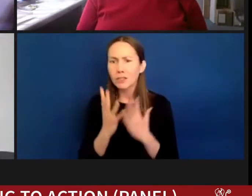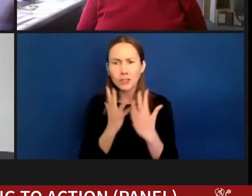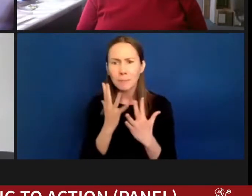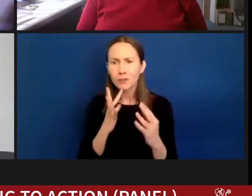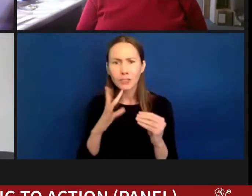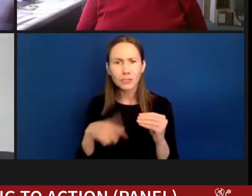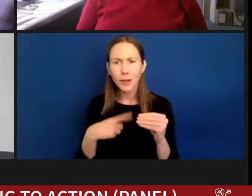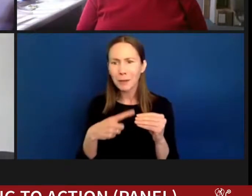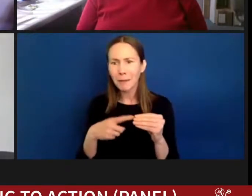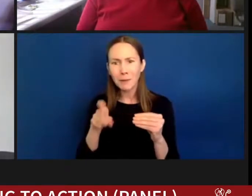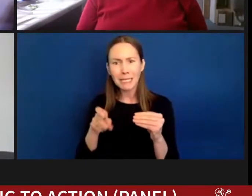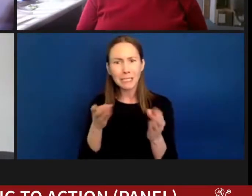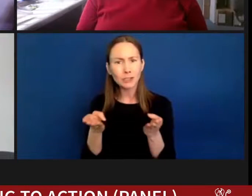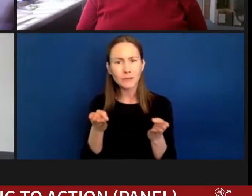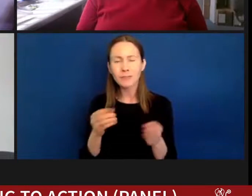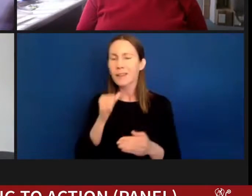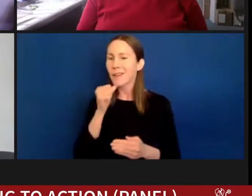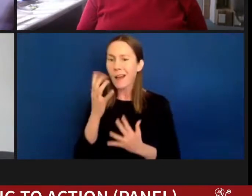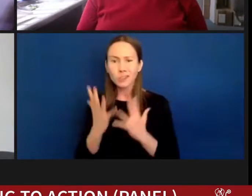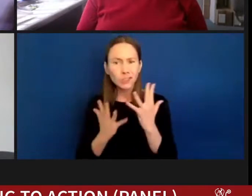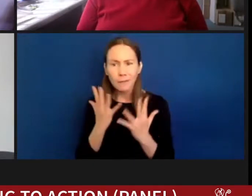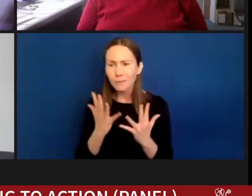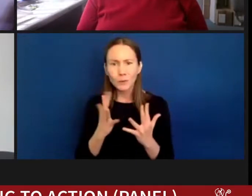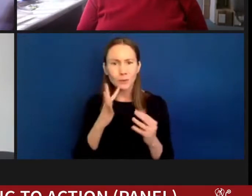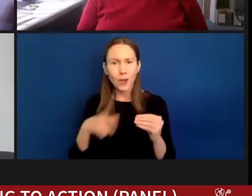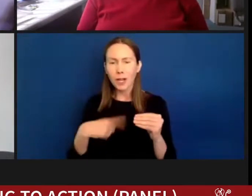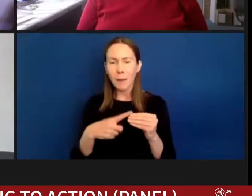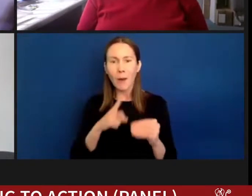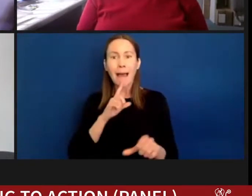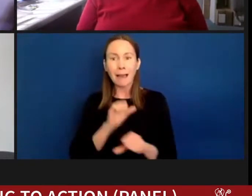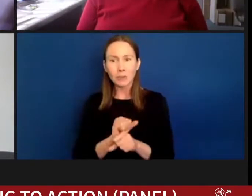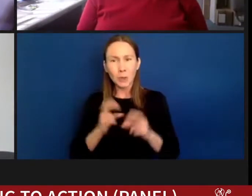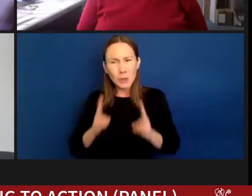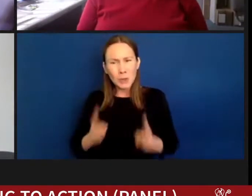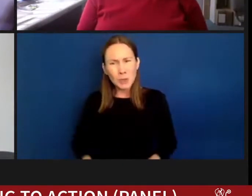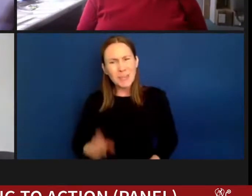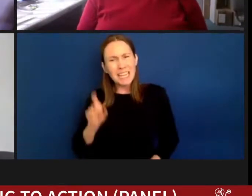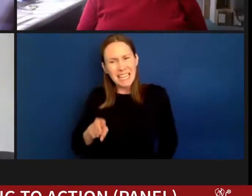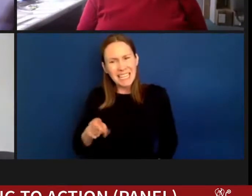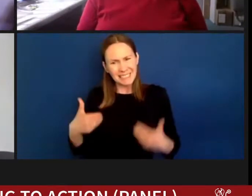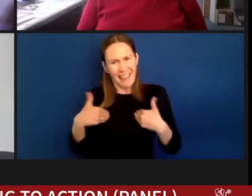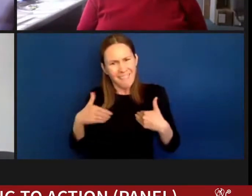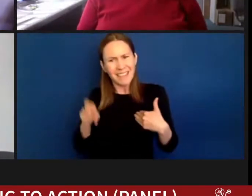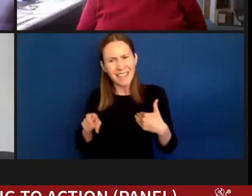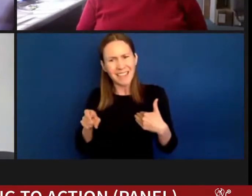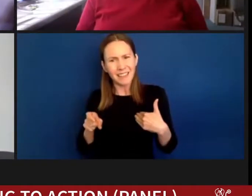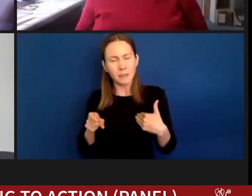services, not shameful to talk about actual human needs one has, then no one could ignore it.